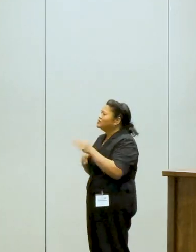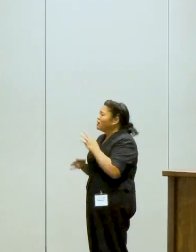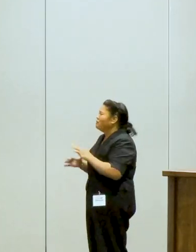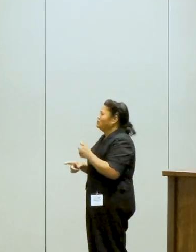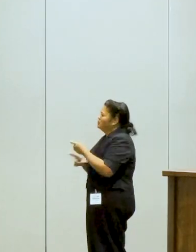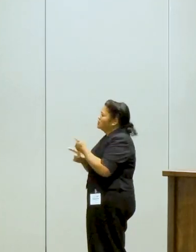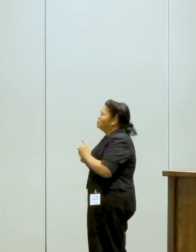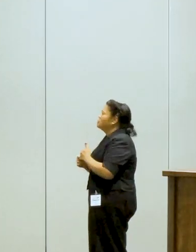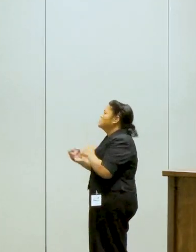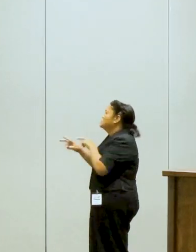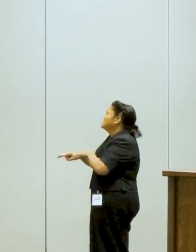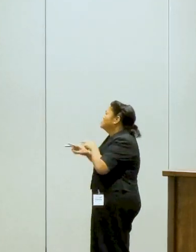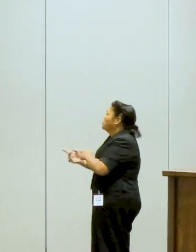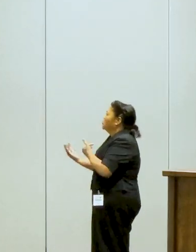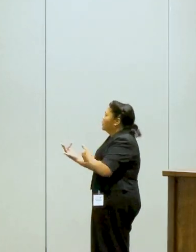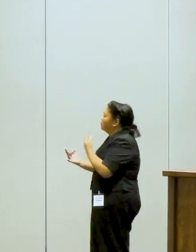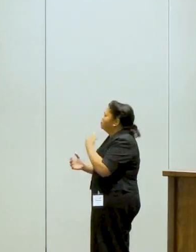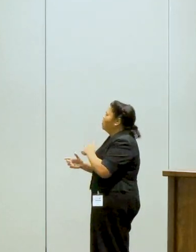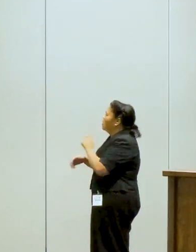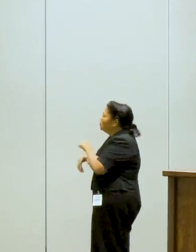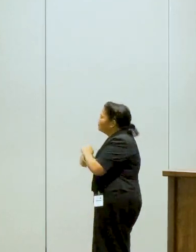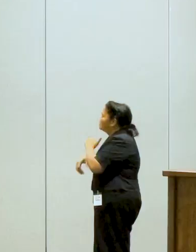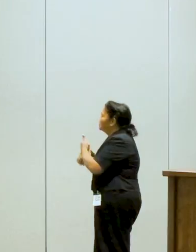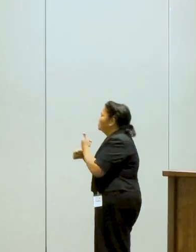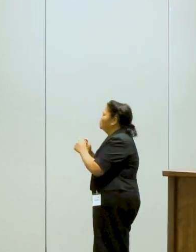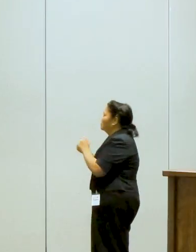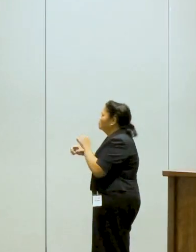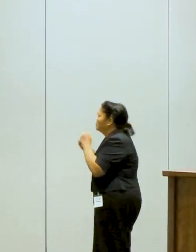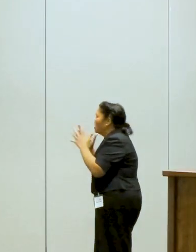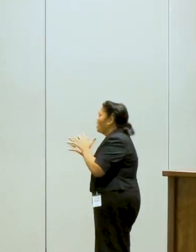professor, what it does is it creates the immediacy to learn